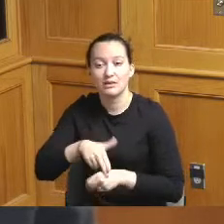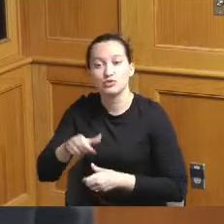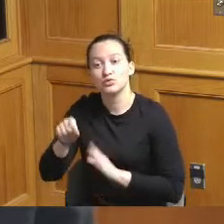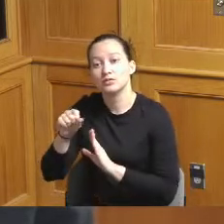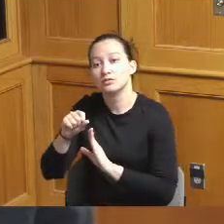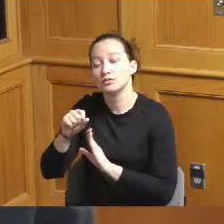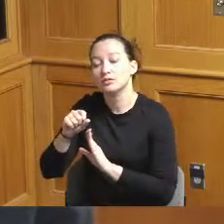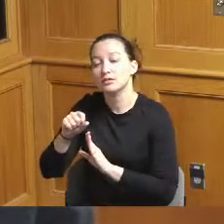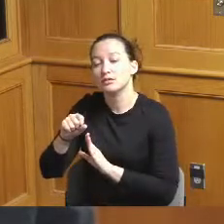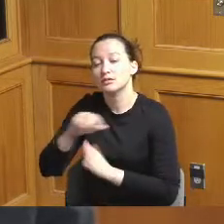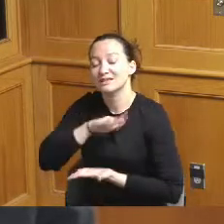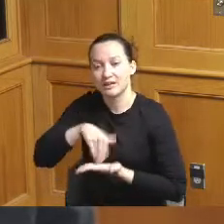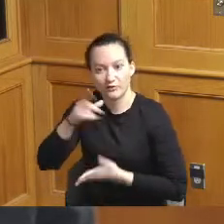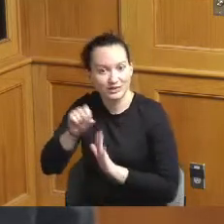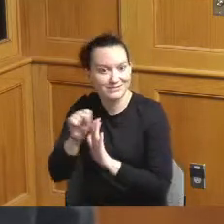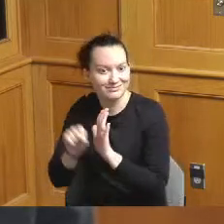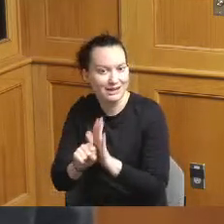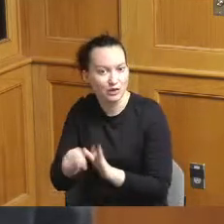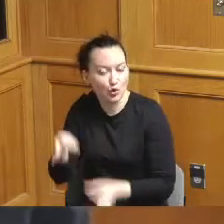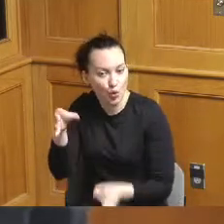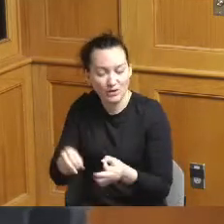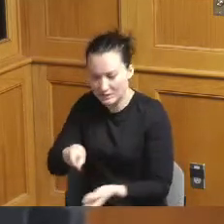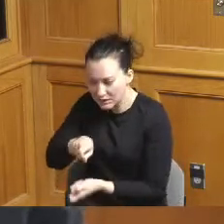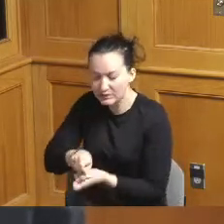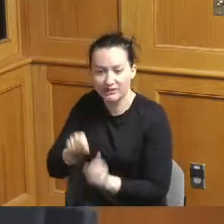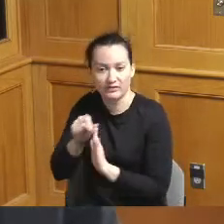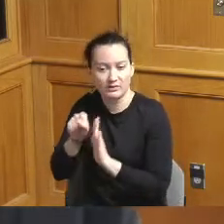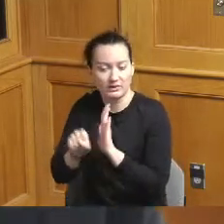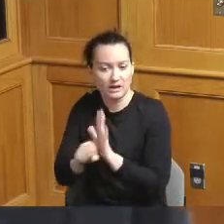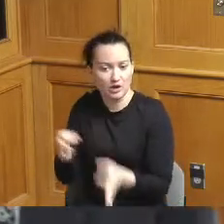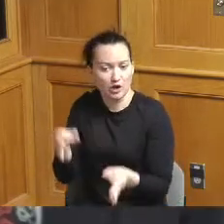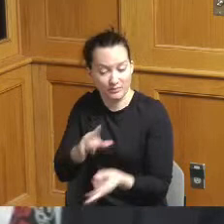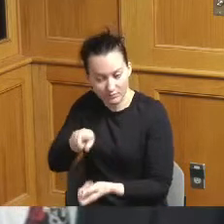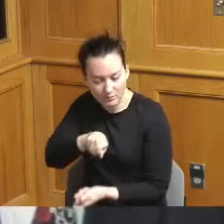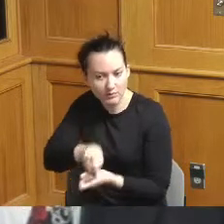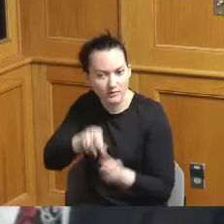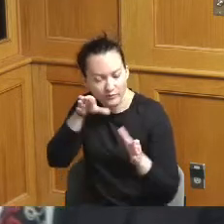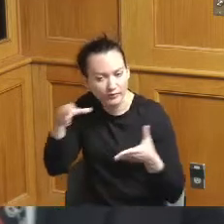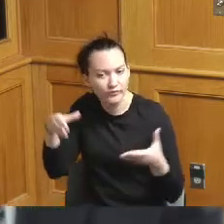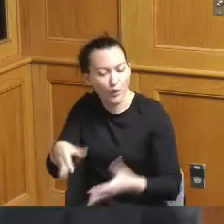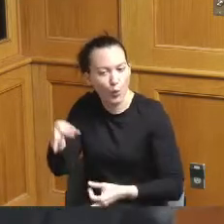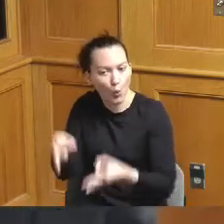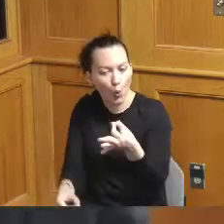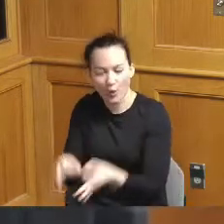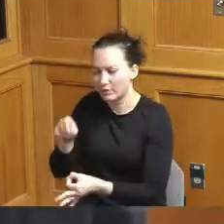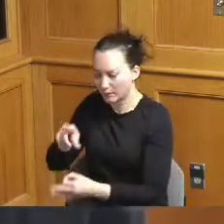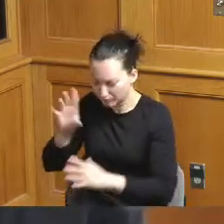that focuses strictly on state government courts and they come in and do those types of studies I'm